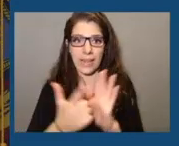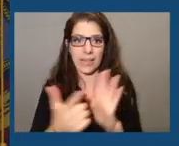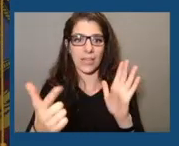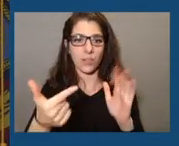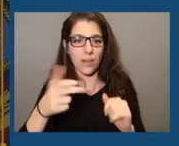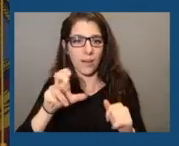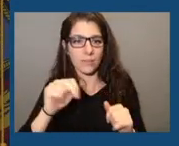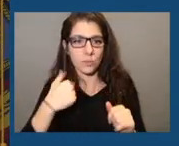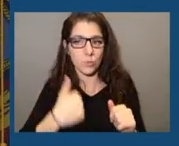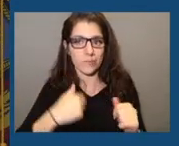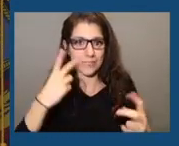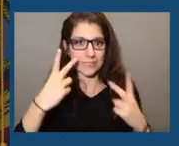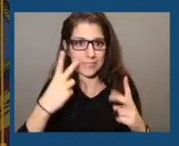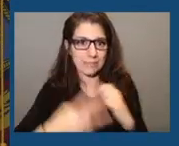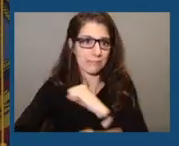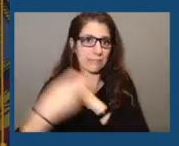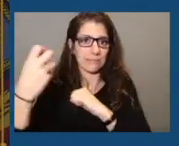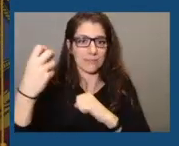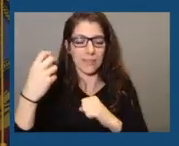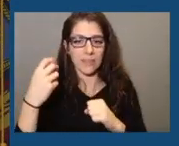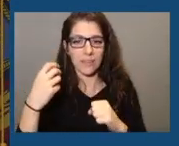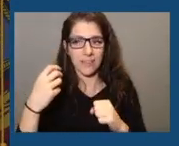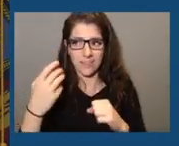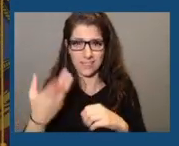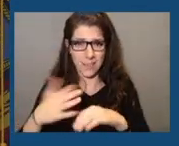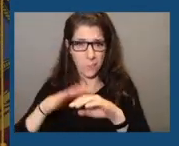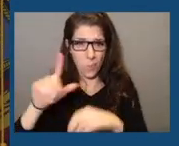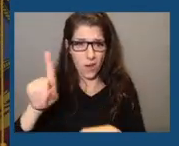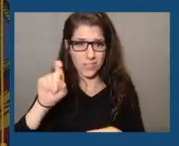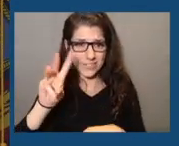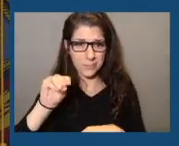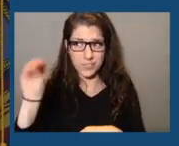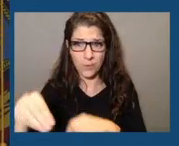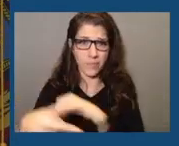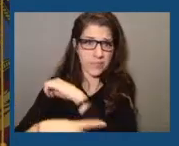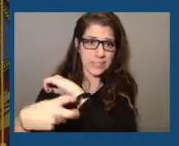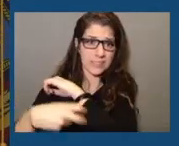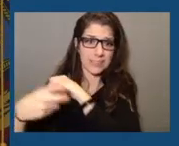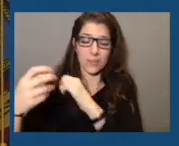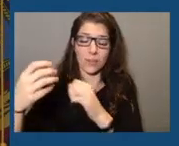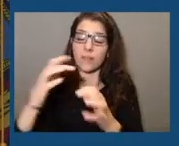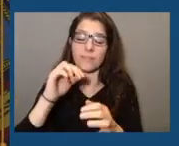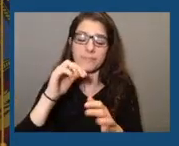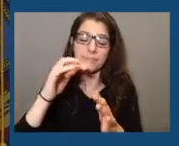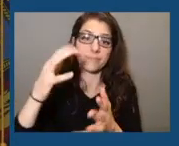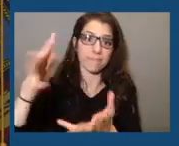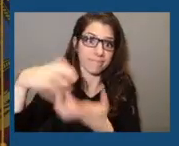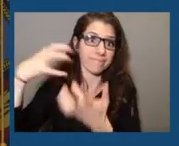it's up 160% since we started this concerted effort. Make sure all your members know that let them